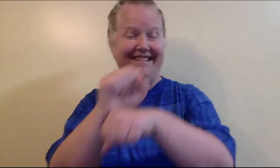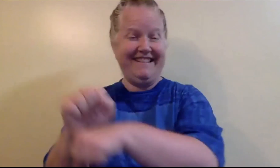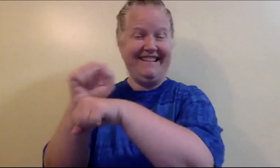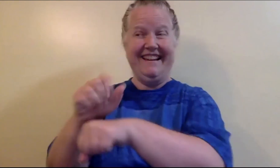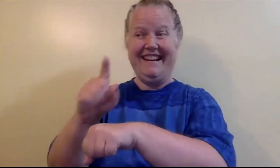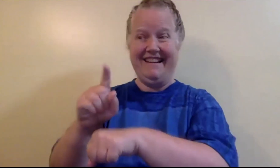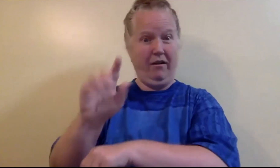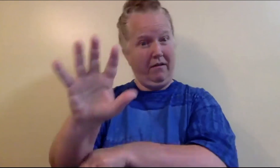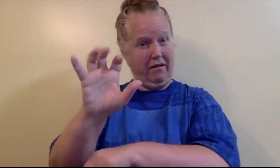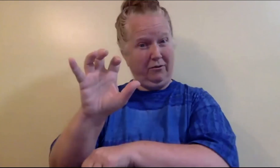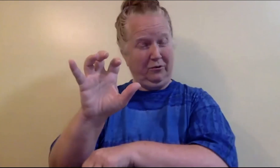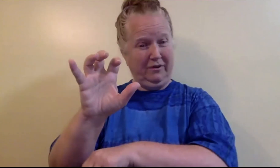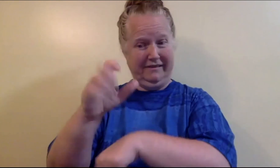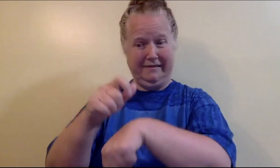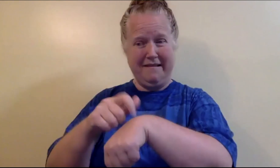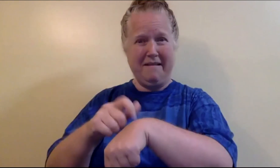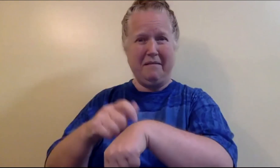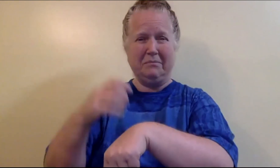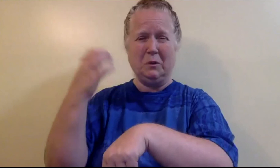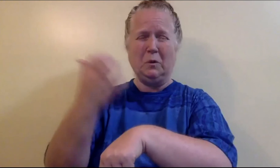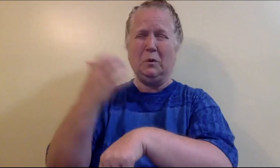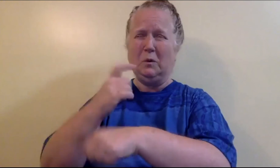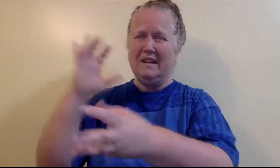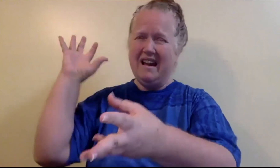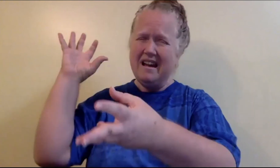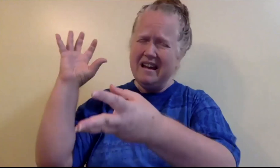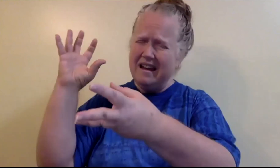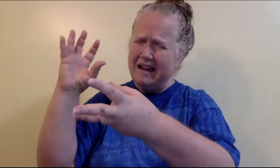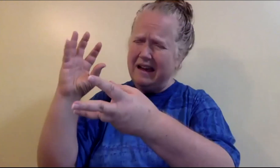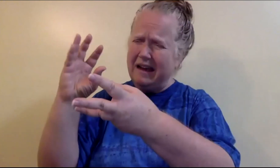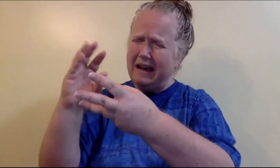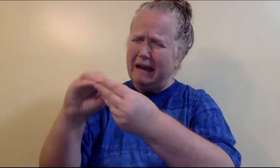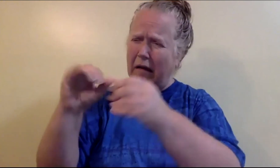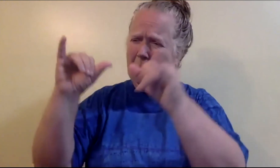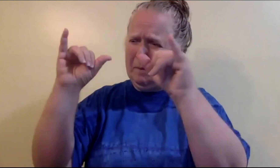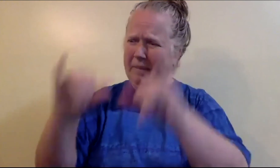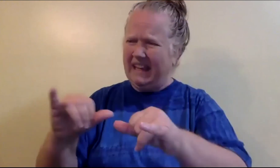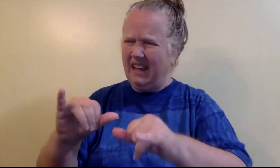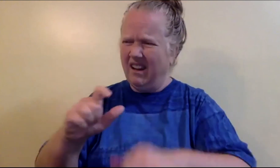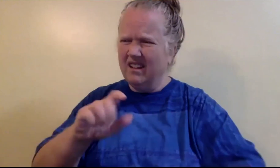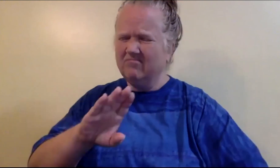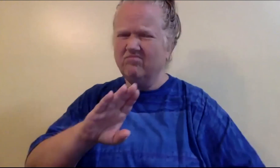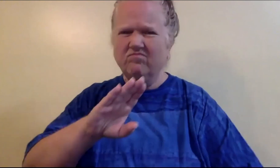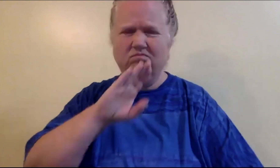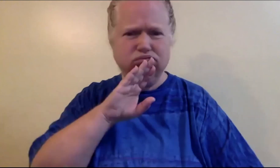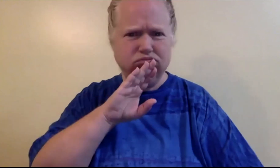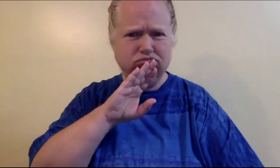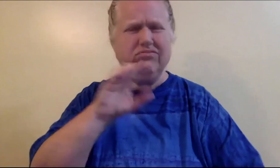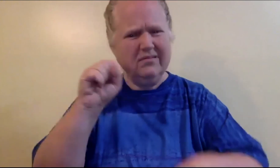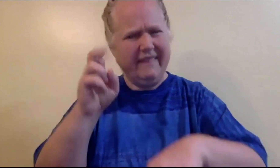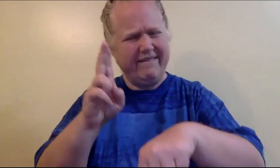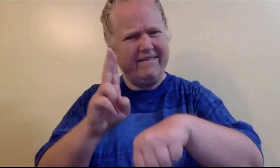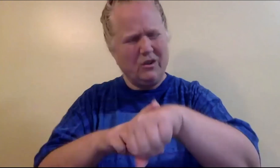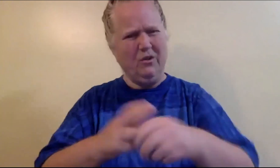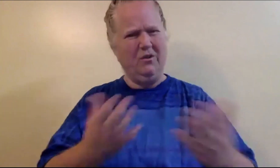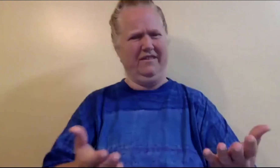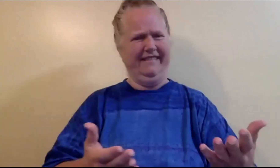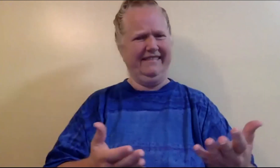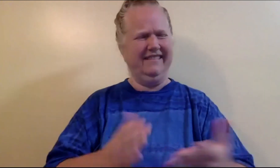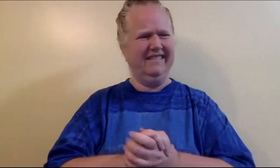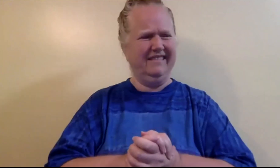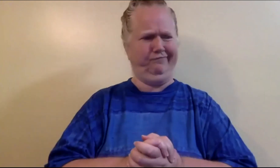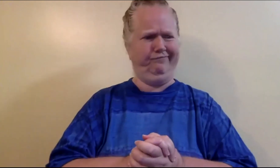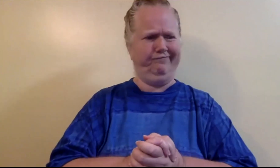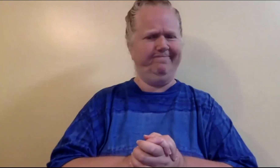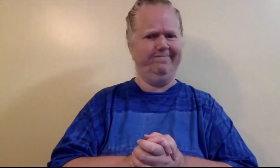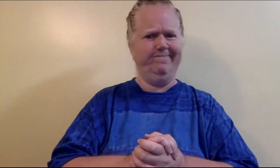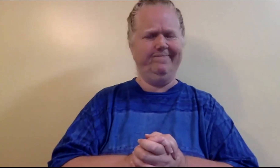Compare that to slavery. If you have 500 slaves, they will have gone through the same losing game. Of course they would be frustrated!